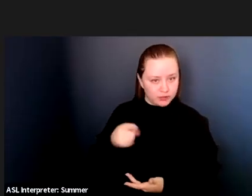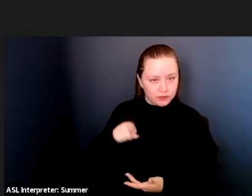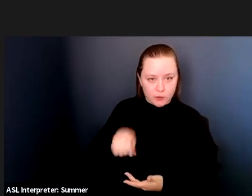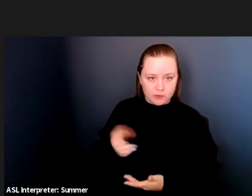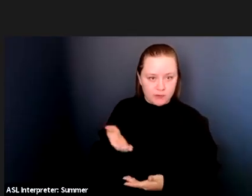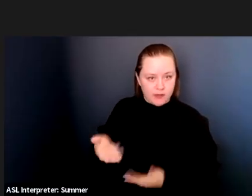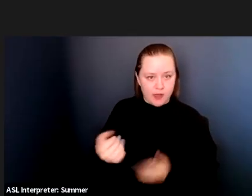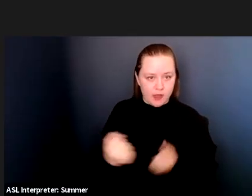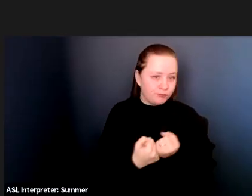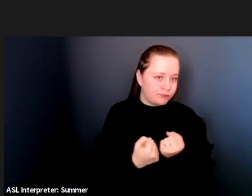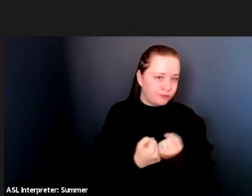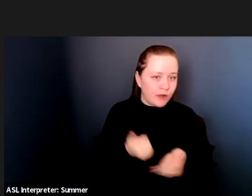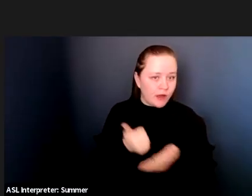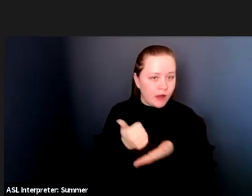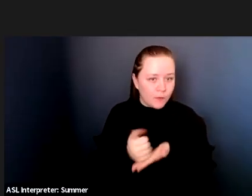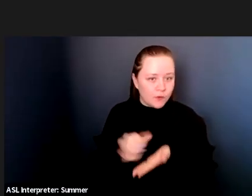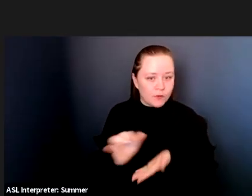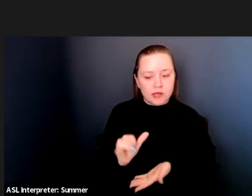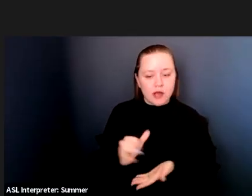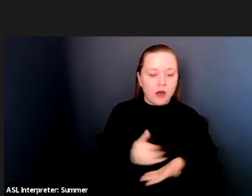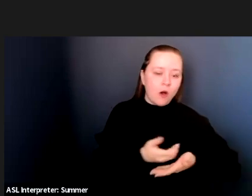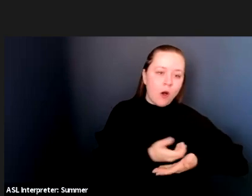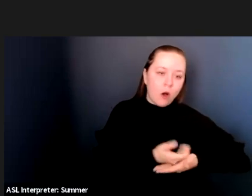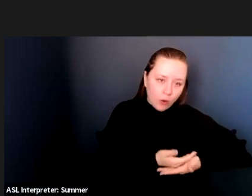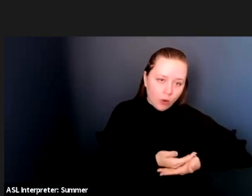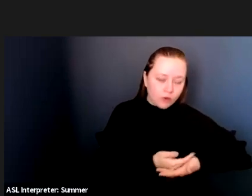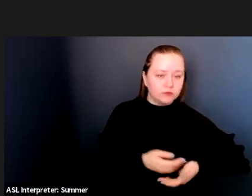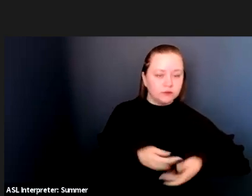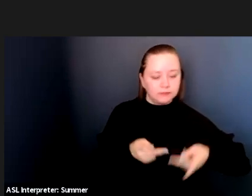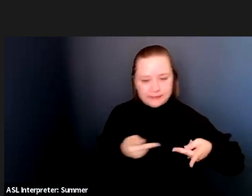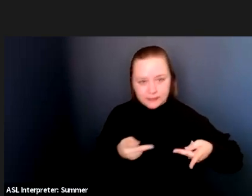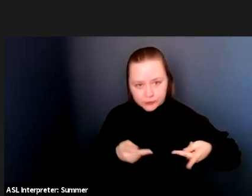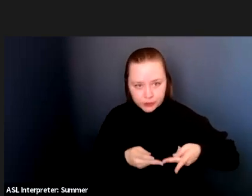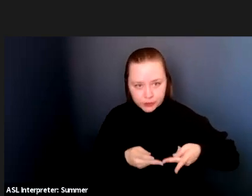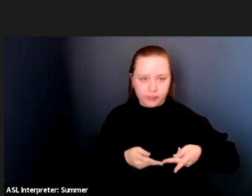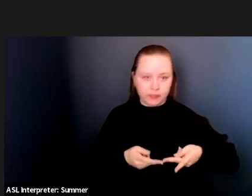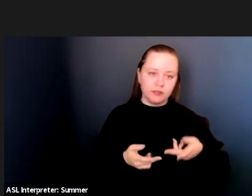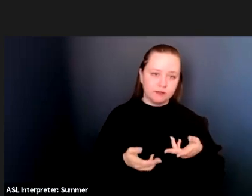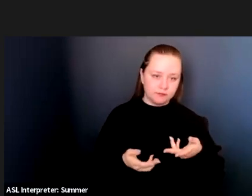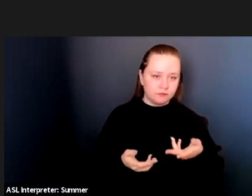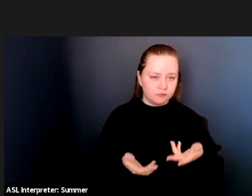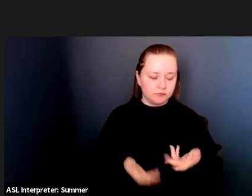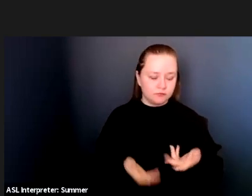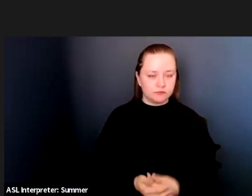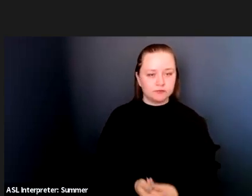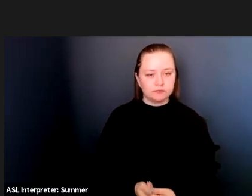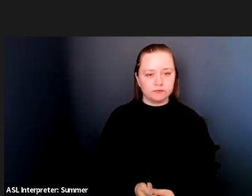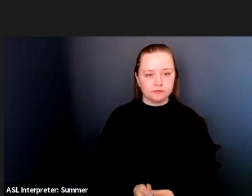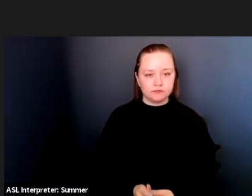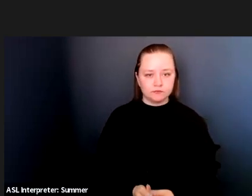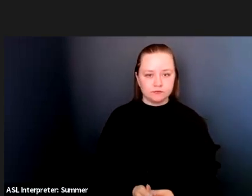me with holds and positioning a hybrid method because again,